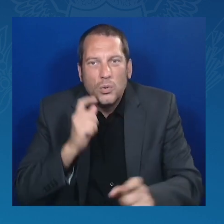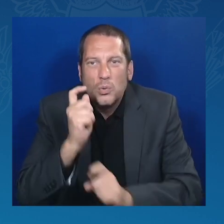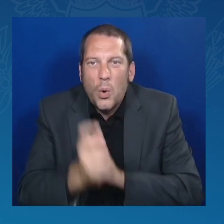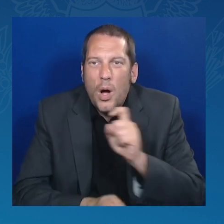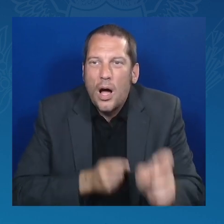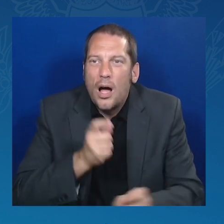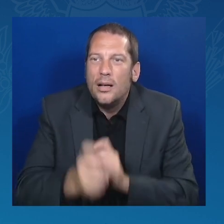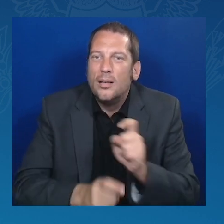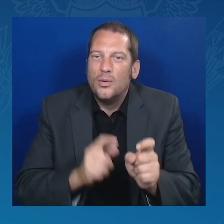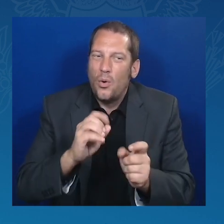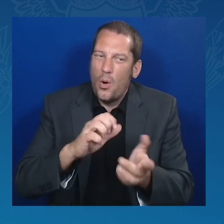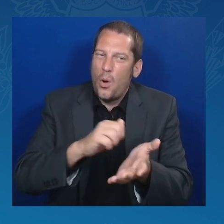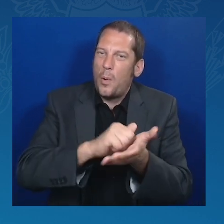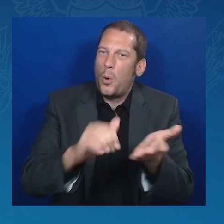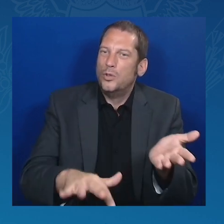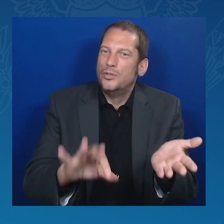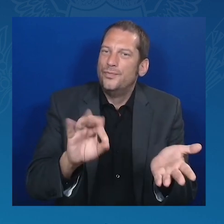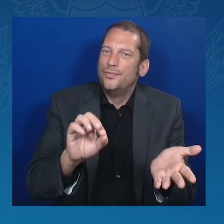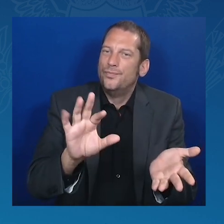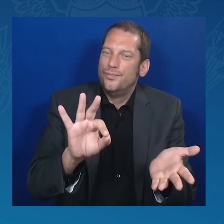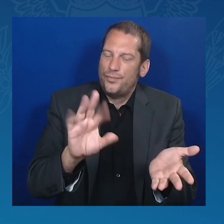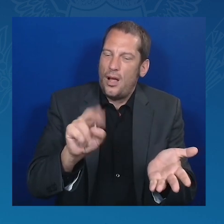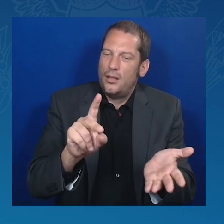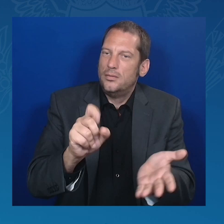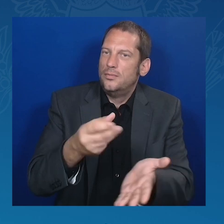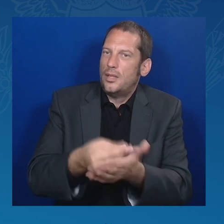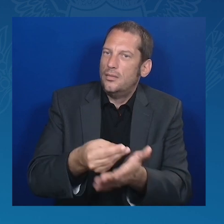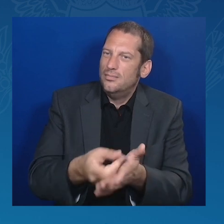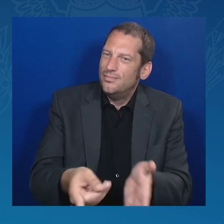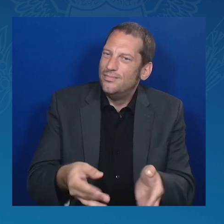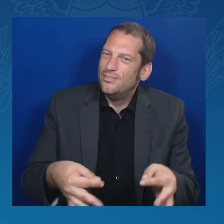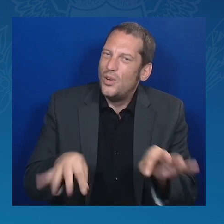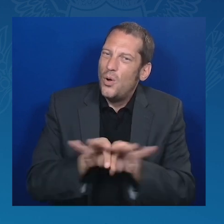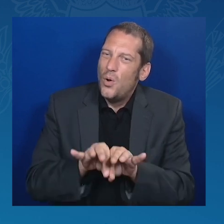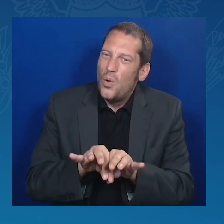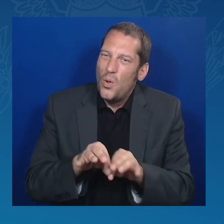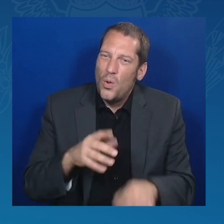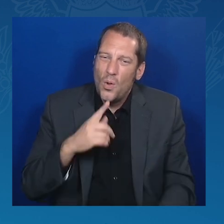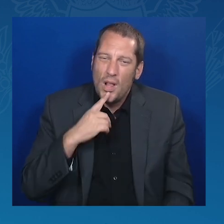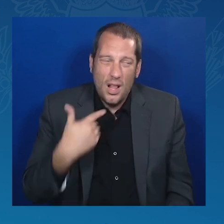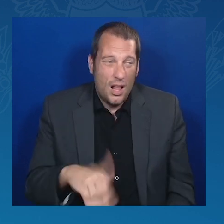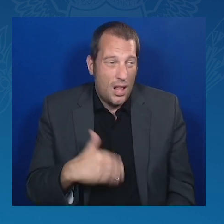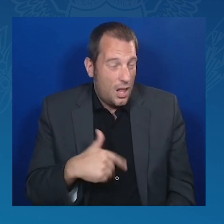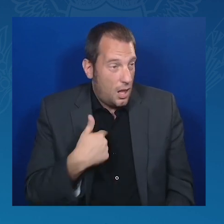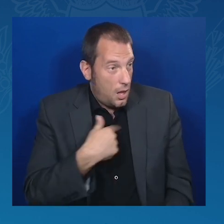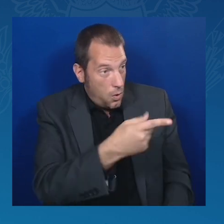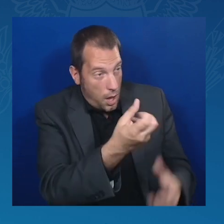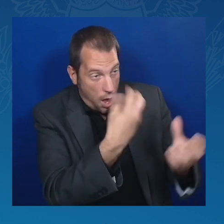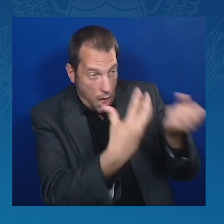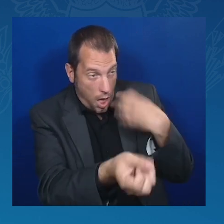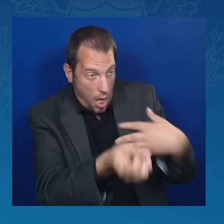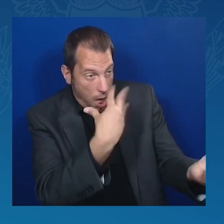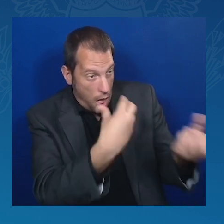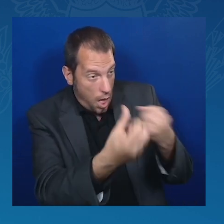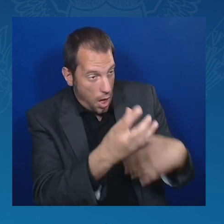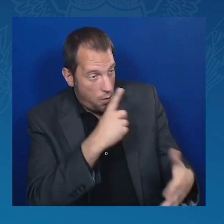I just learned such an incredible amount from you guys, and I'm so blessed to honestly know you. The conversations I've had with women